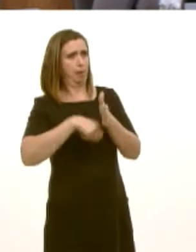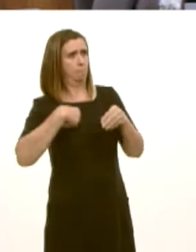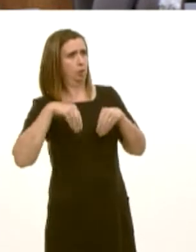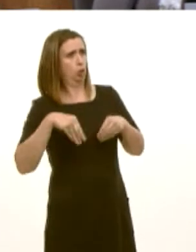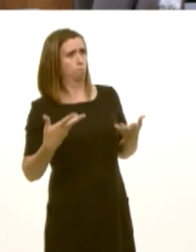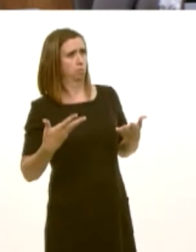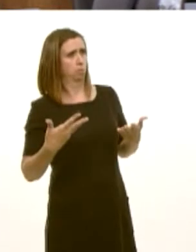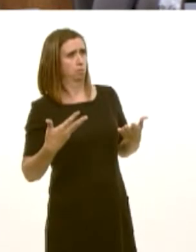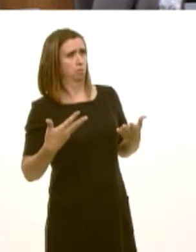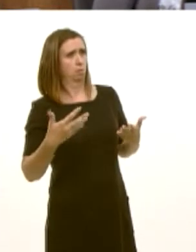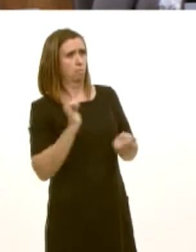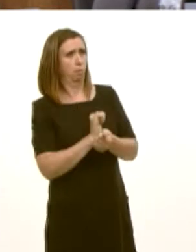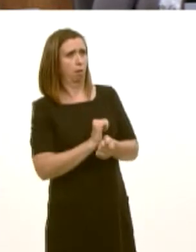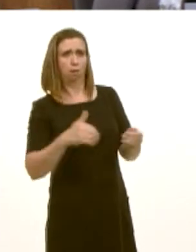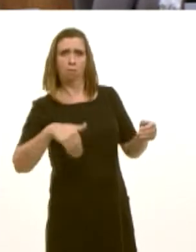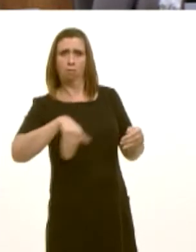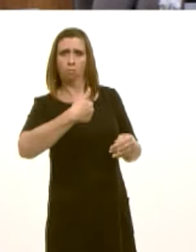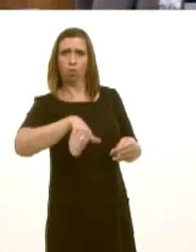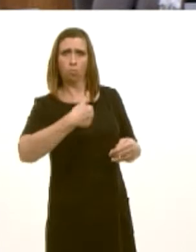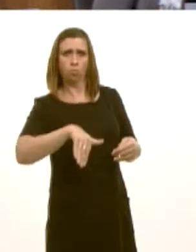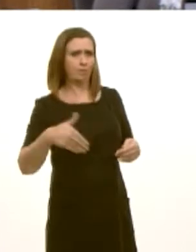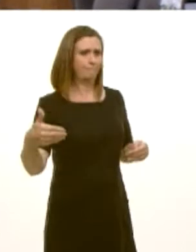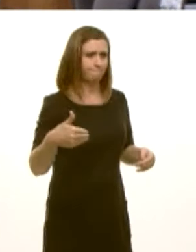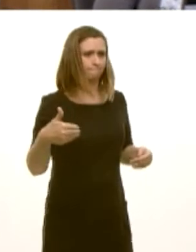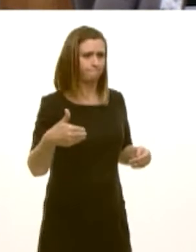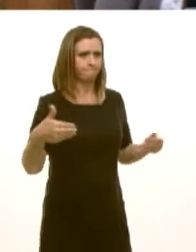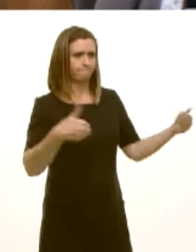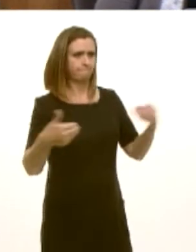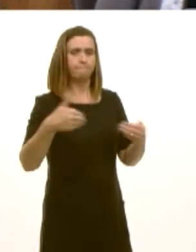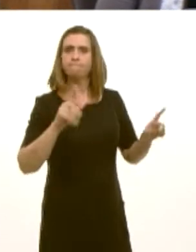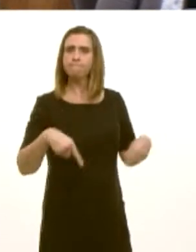going to be the case that businesses are in some way compensated when major events come